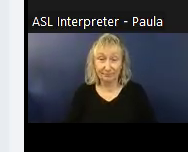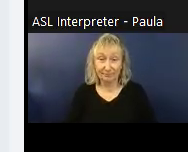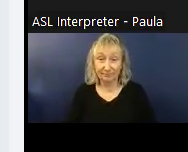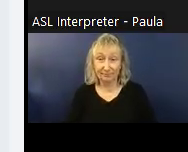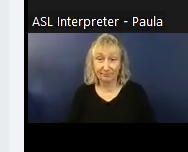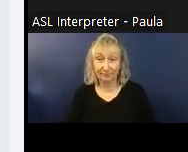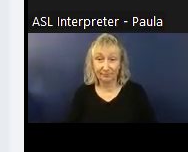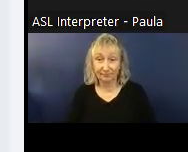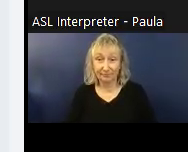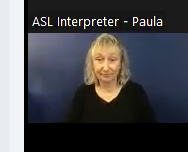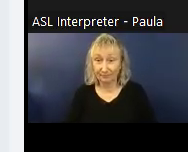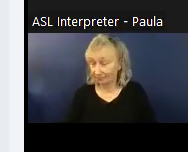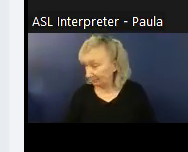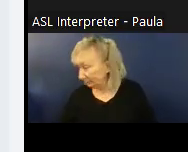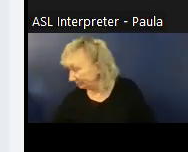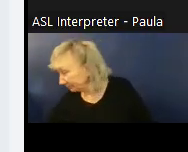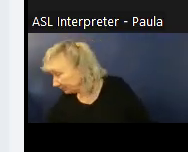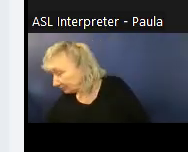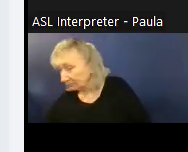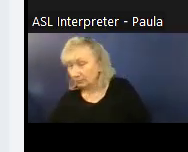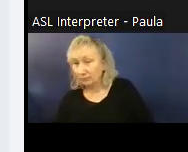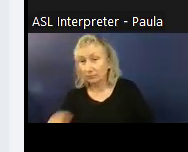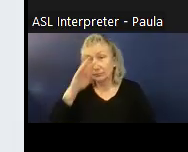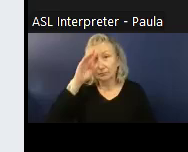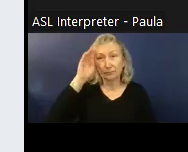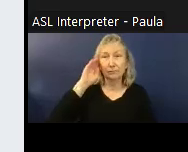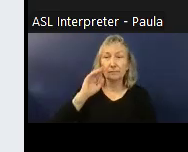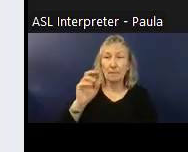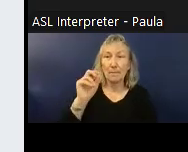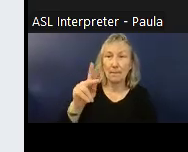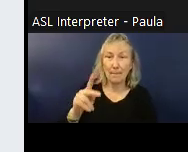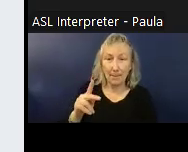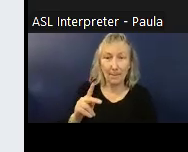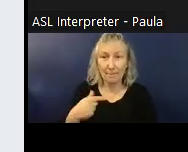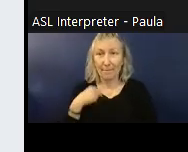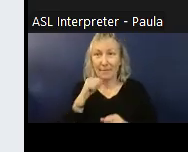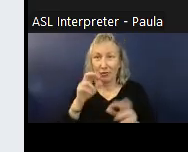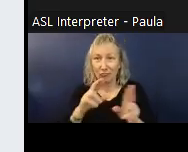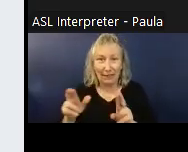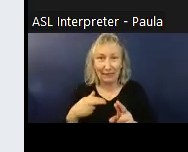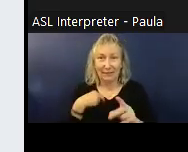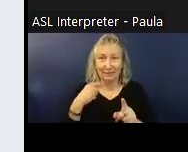I wasn't ready because last time I had the zoom up, I was going through the rules again. I thought Alice was next. Sorry to catch you. No, that's OK.